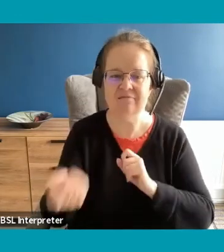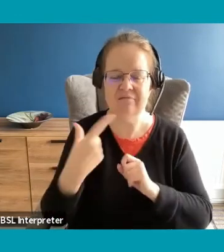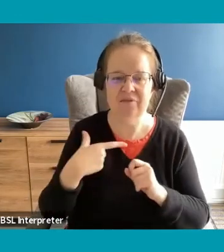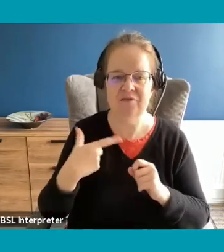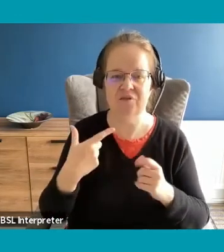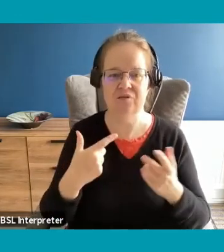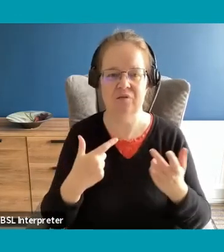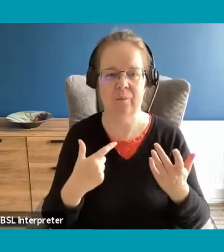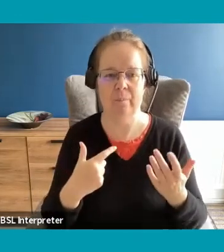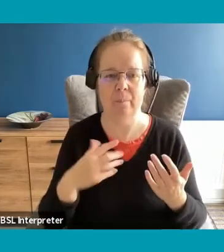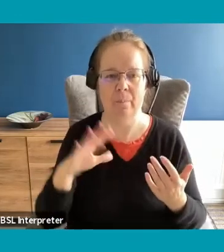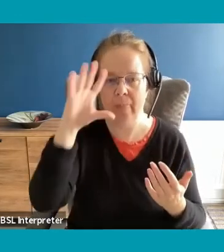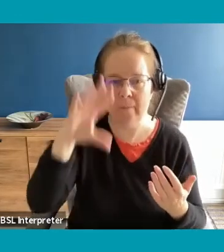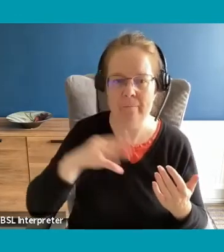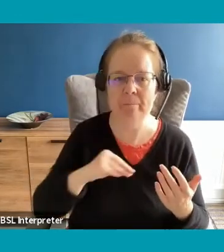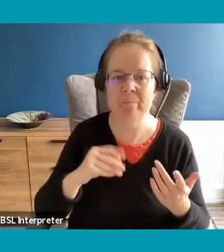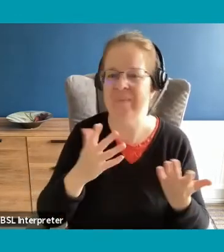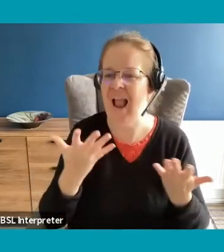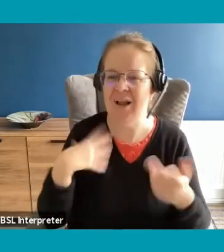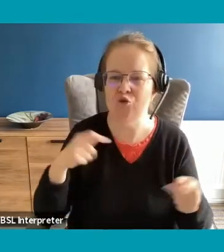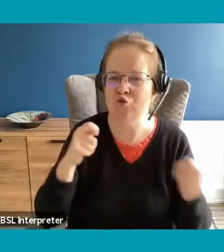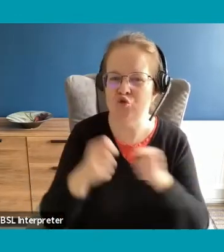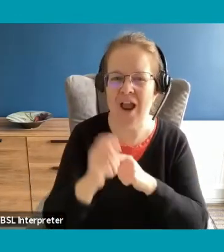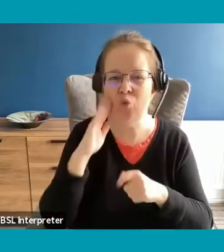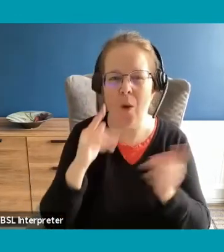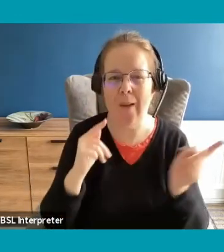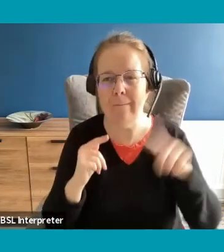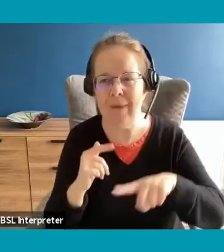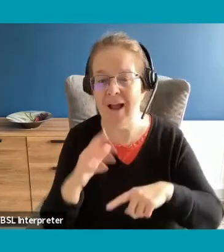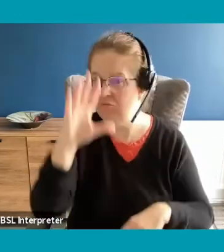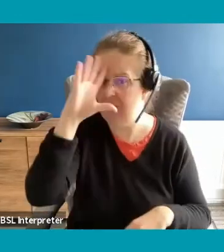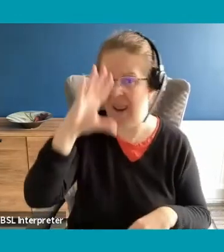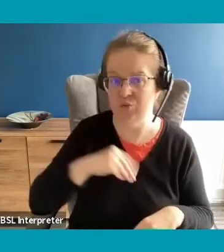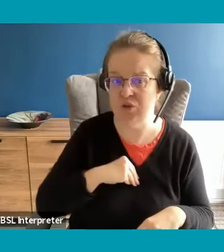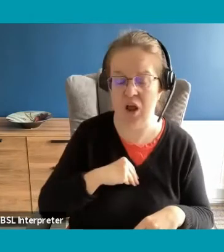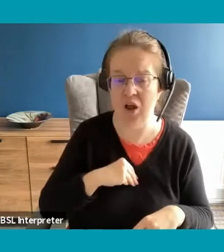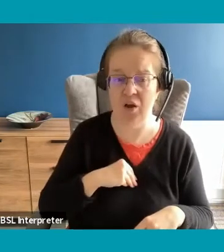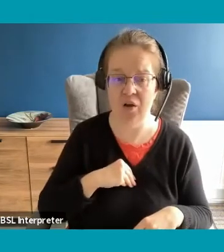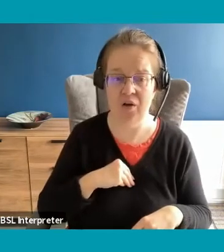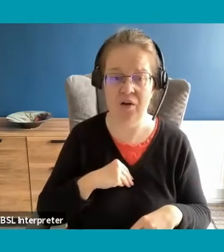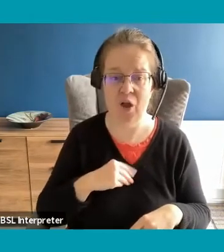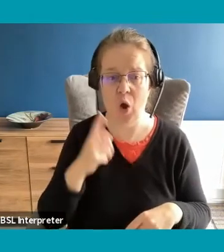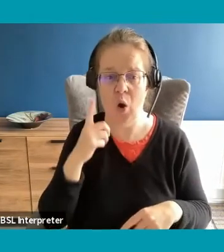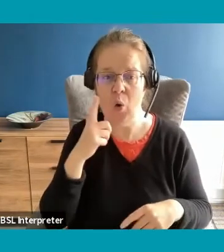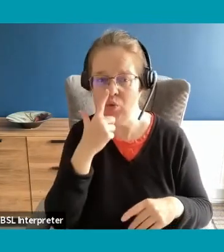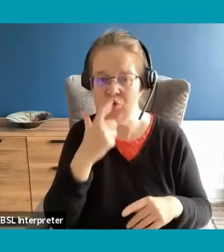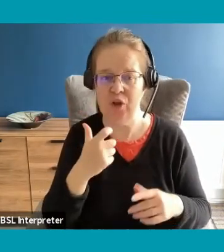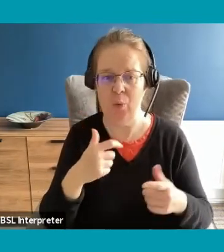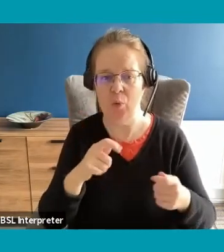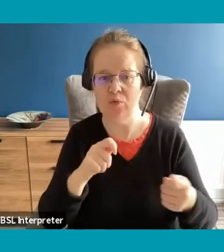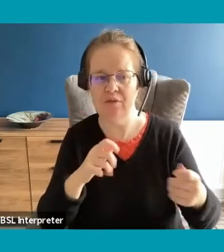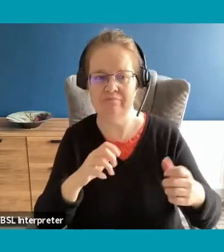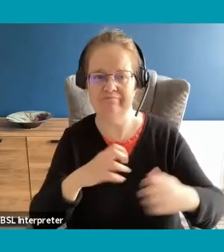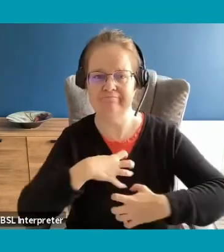before you come back, just let us know and. We'll see if we can do some arrangements to fit your